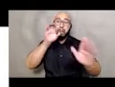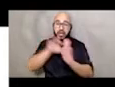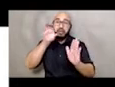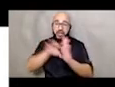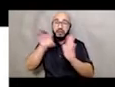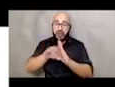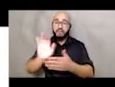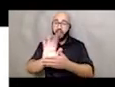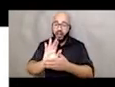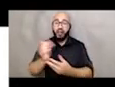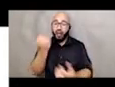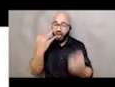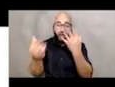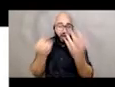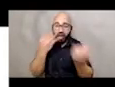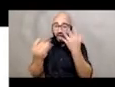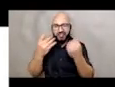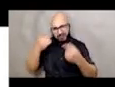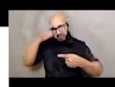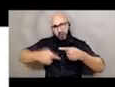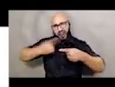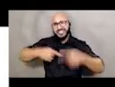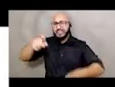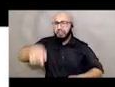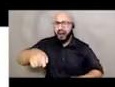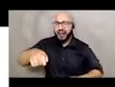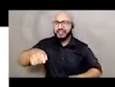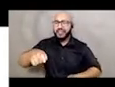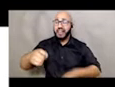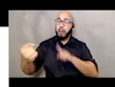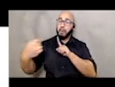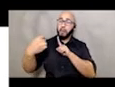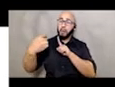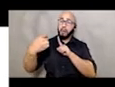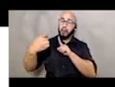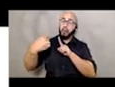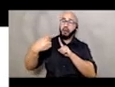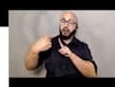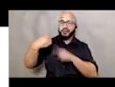with the images on the screen. While these images cause brain fatigue.